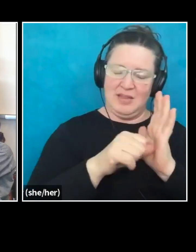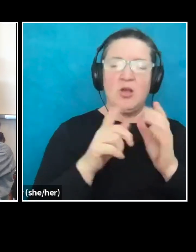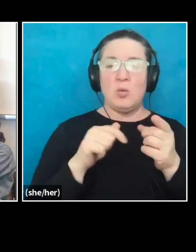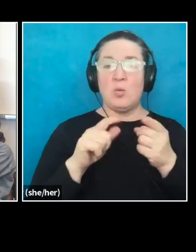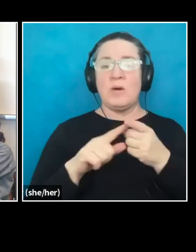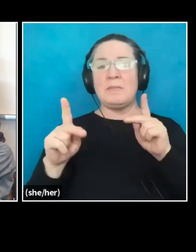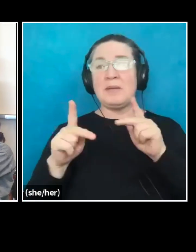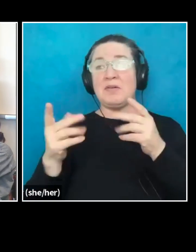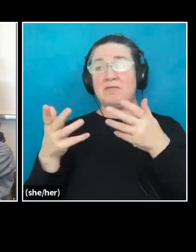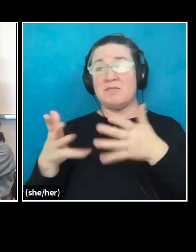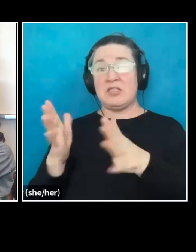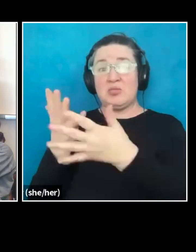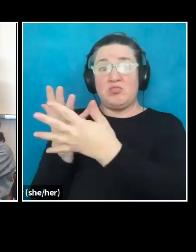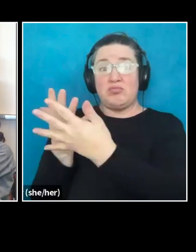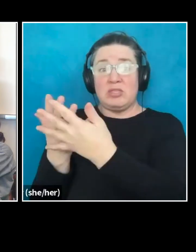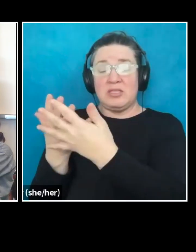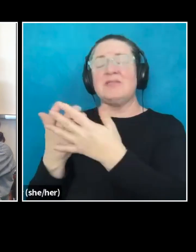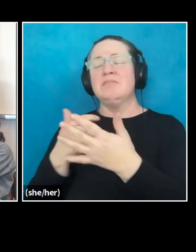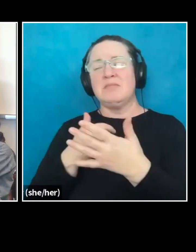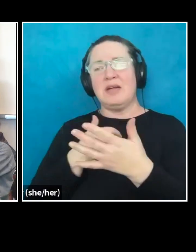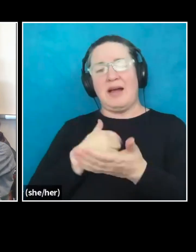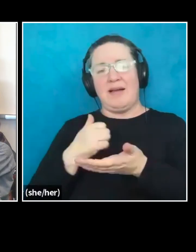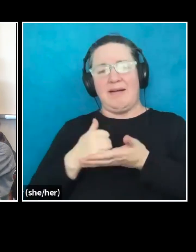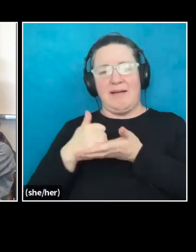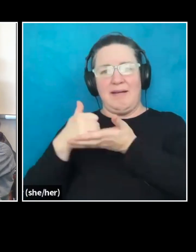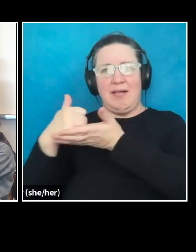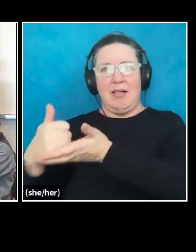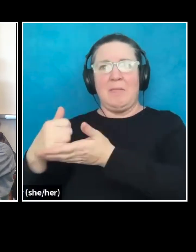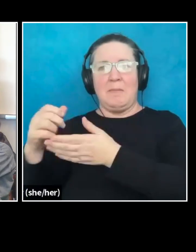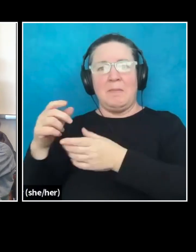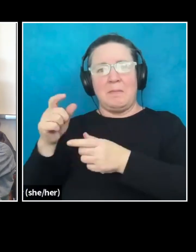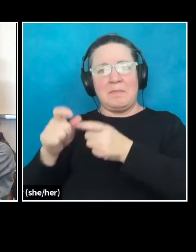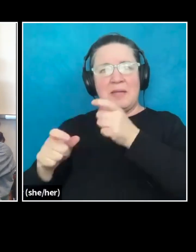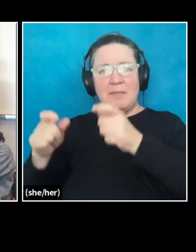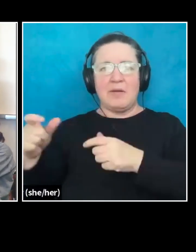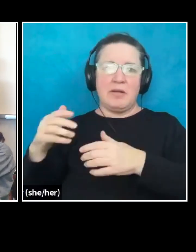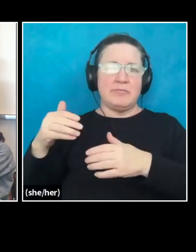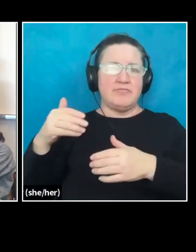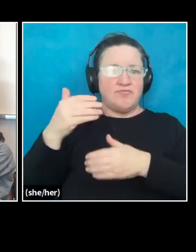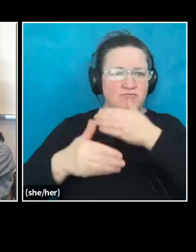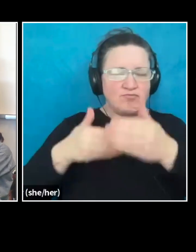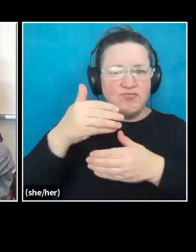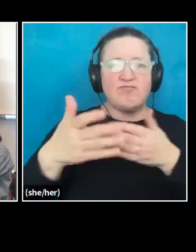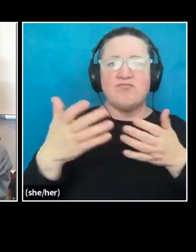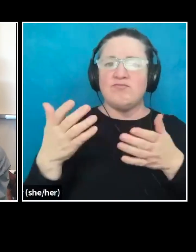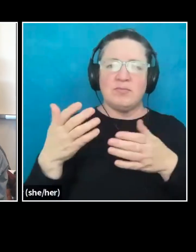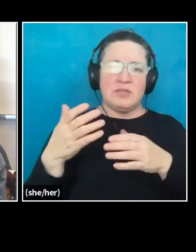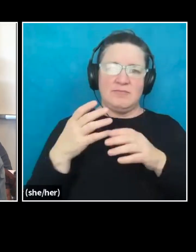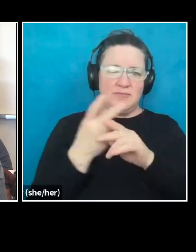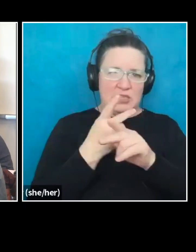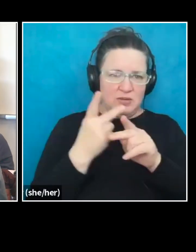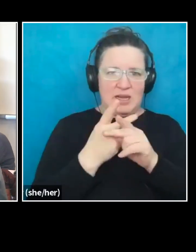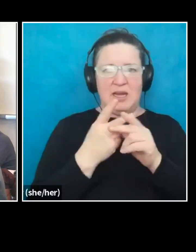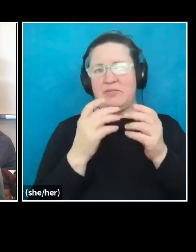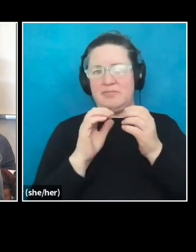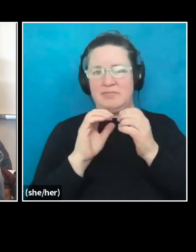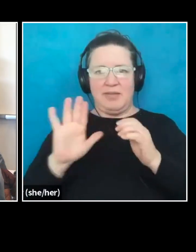and so I often pick people up or I help them uh, get a ride. Sometimes people